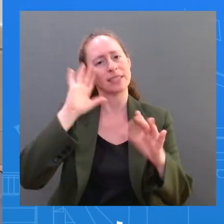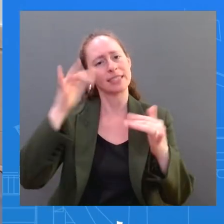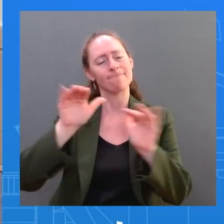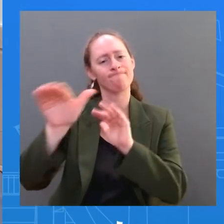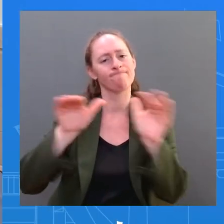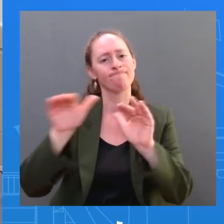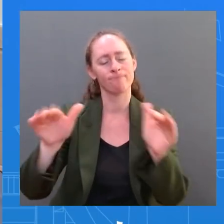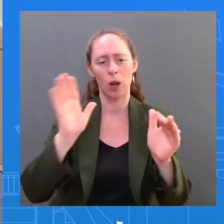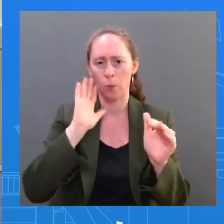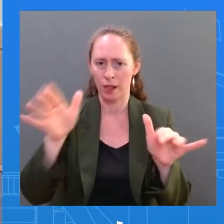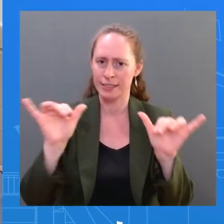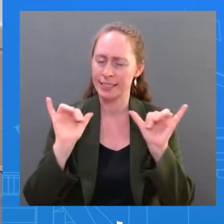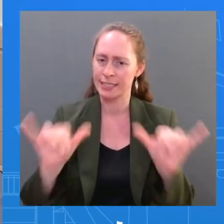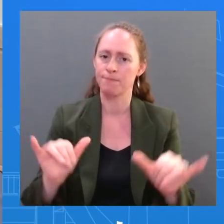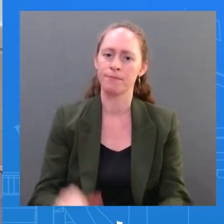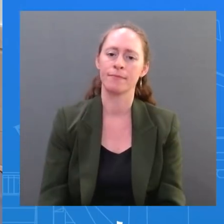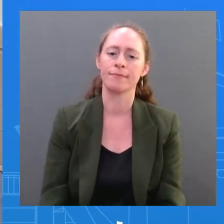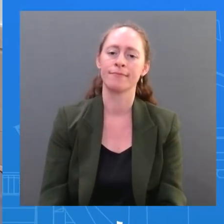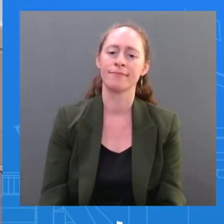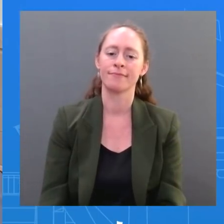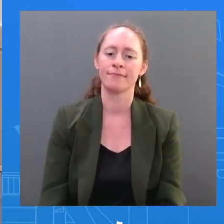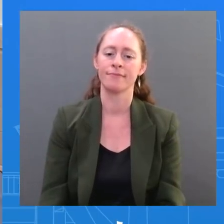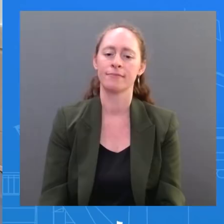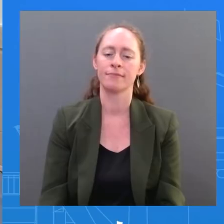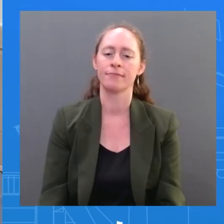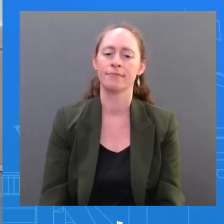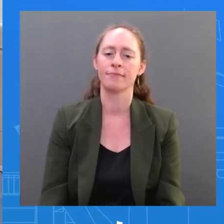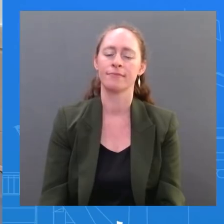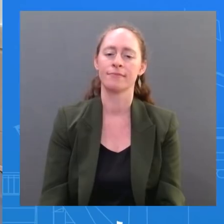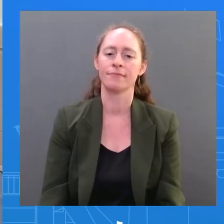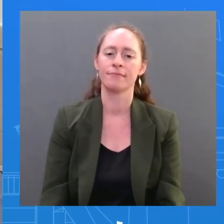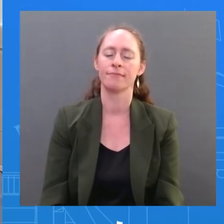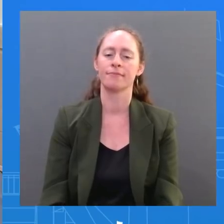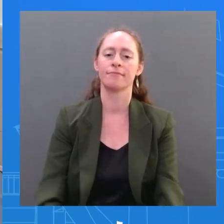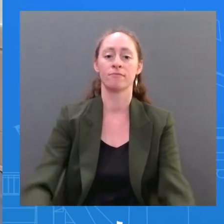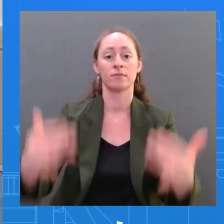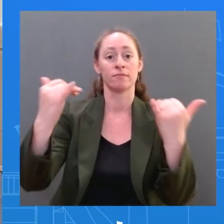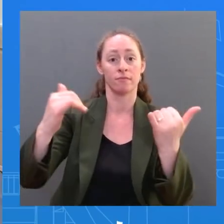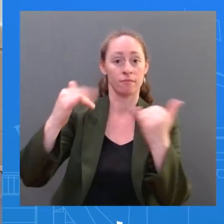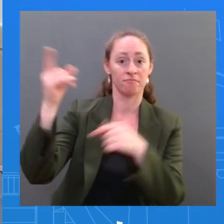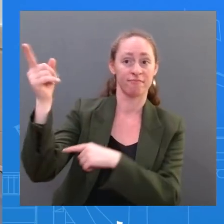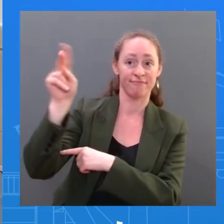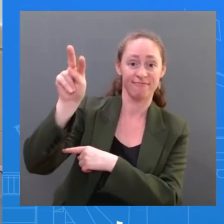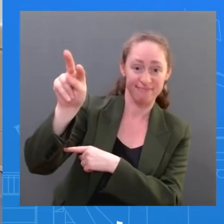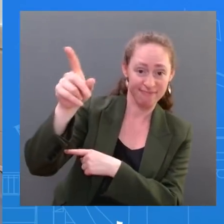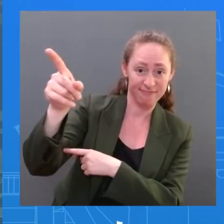or not an independent judicial panel? Ms. Jean-Pierre: Well, he believes